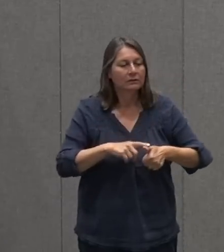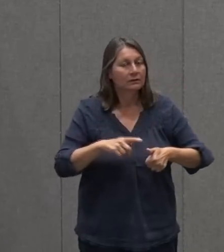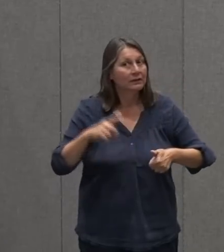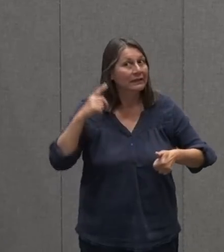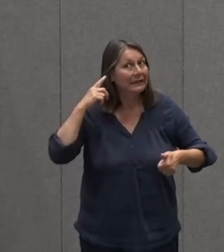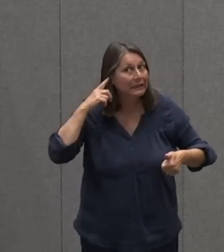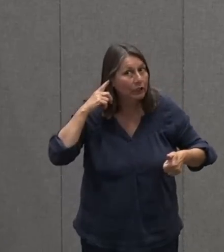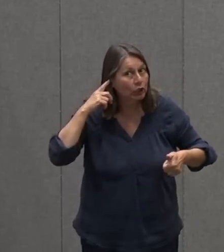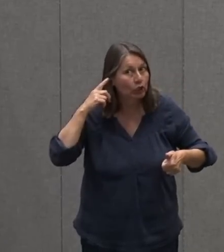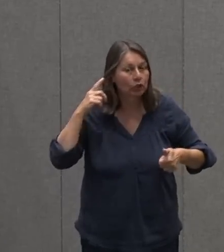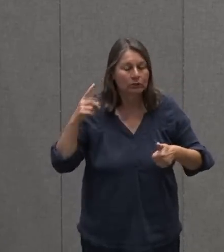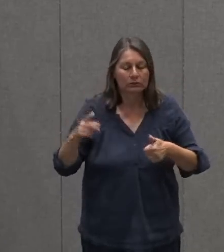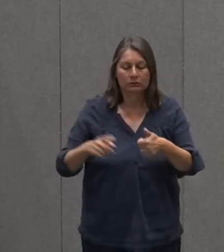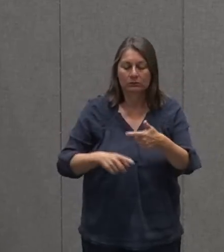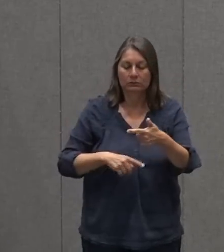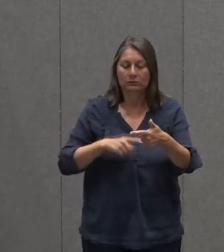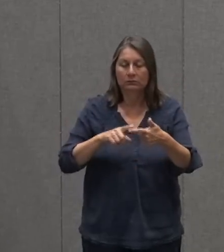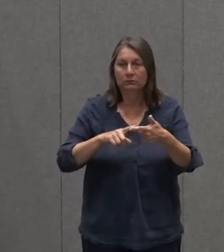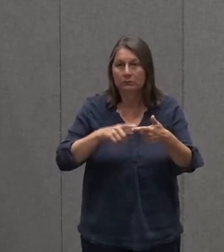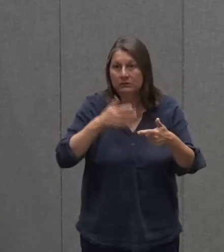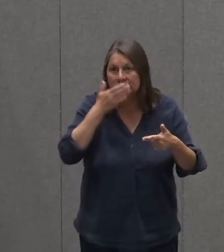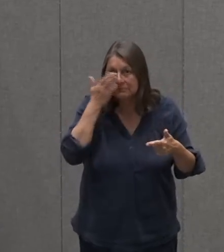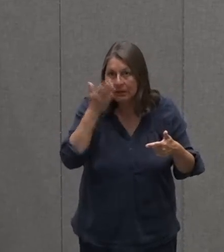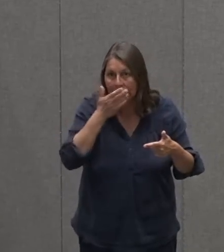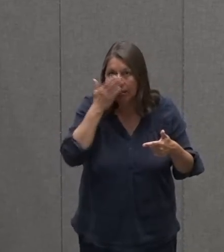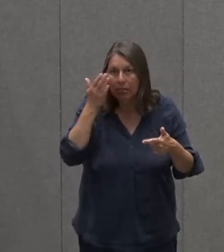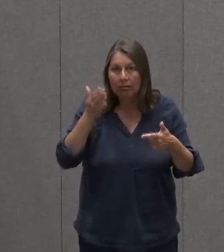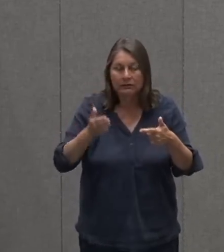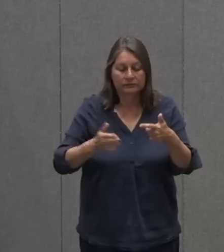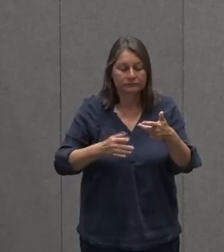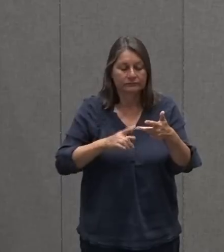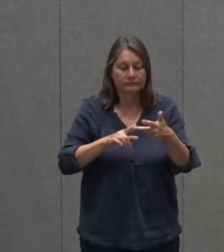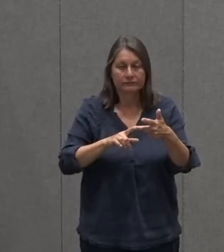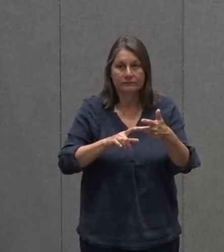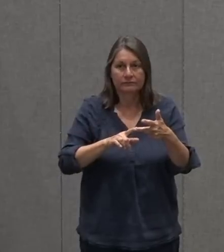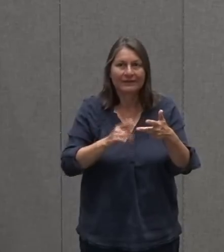What do we smell? What can we taste?